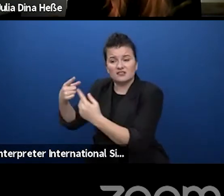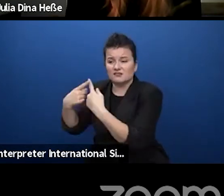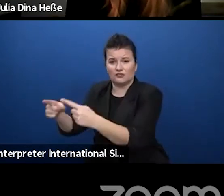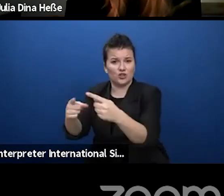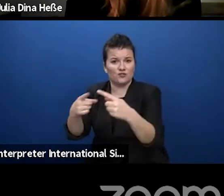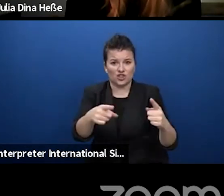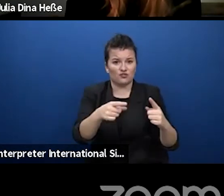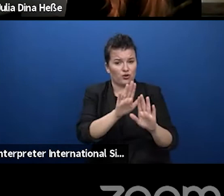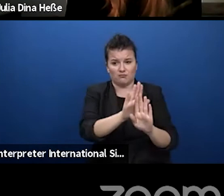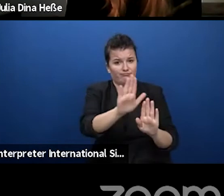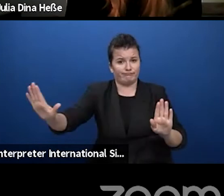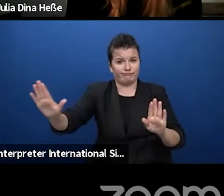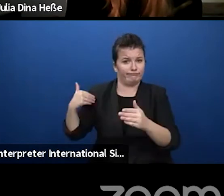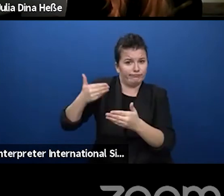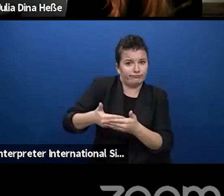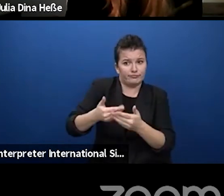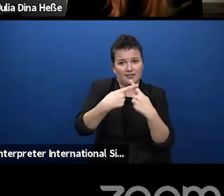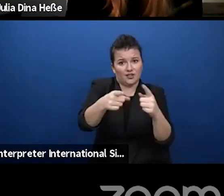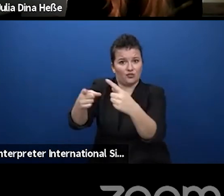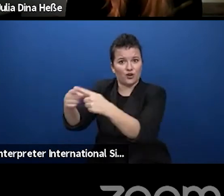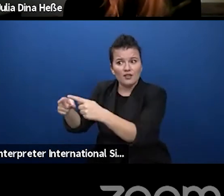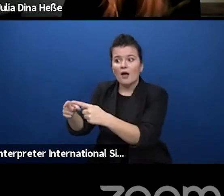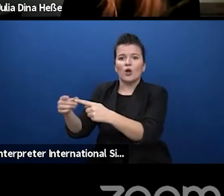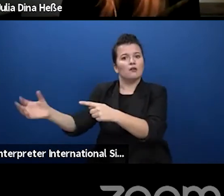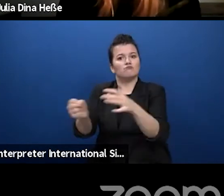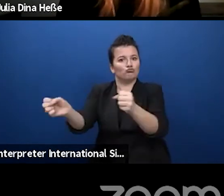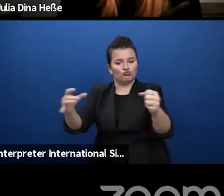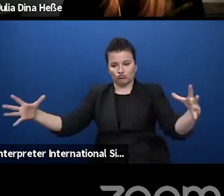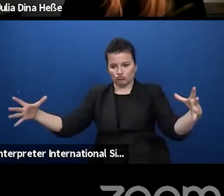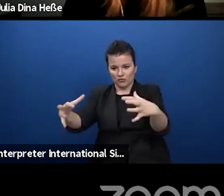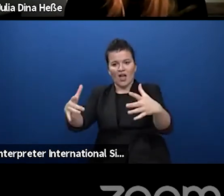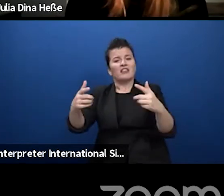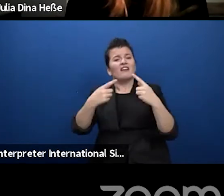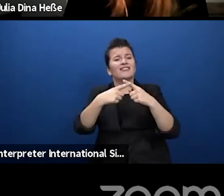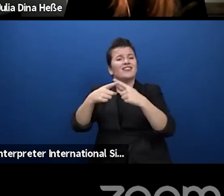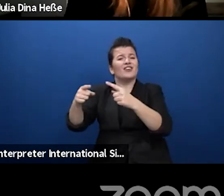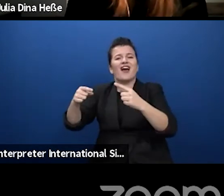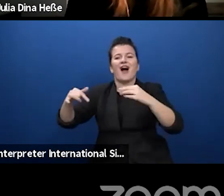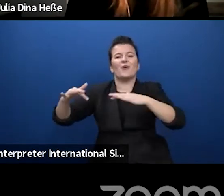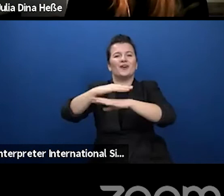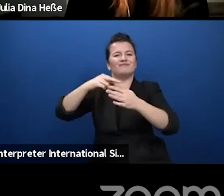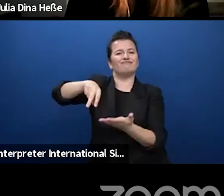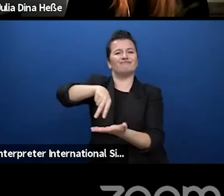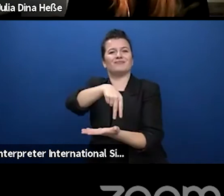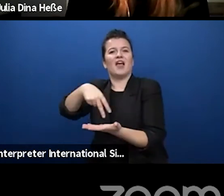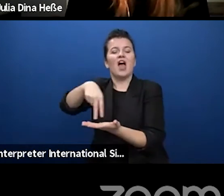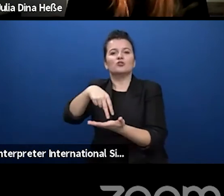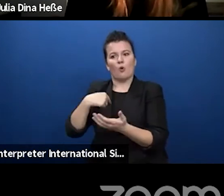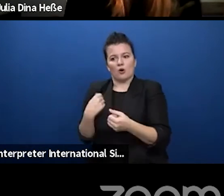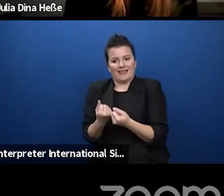to do with certain like using certain qualities and people keeps a different ways of being and also like their ways they do things and you know and this tension is always there. It's about how